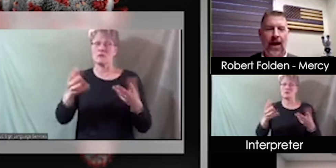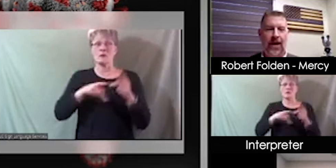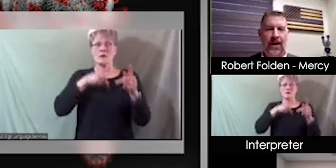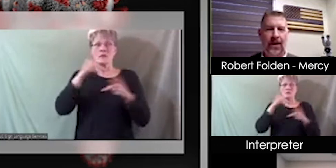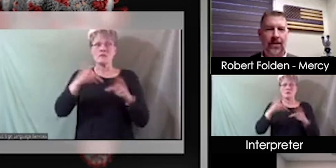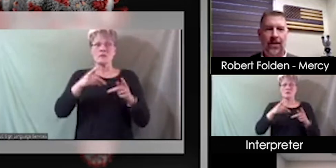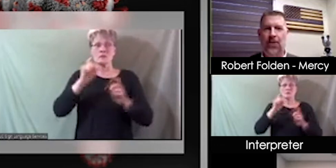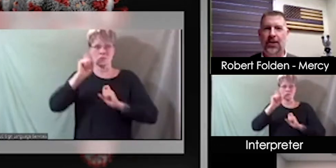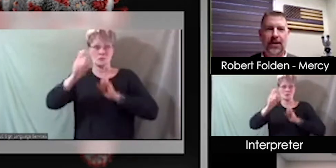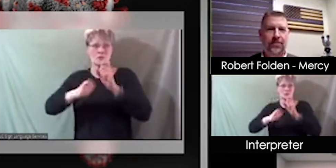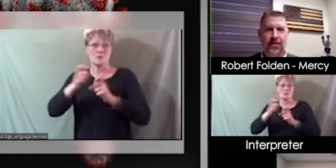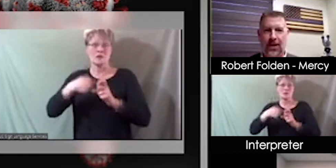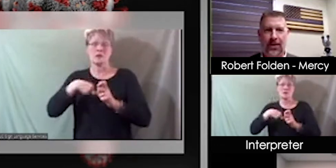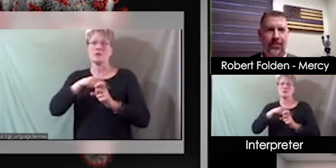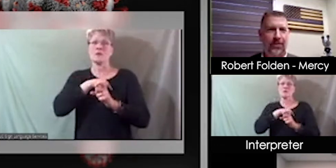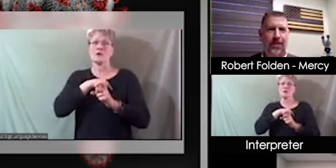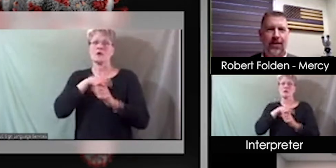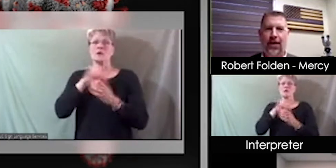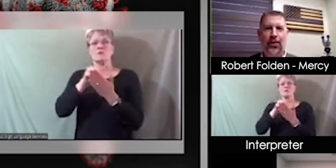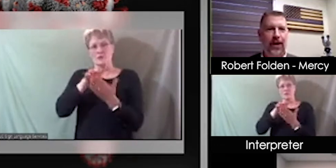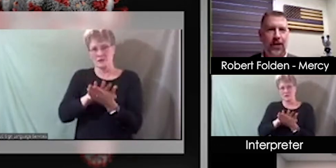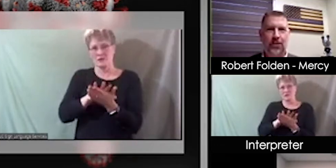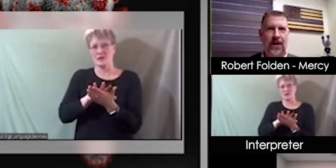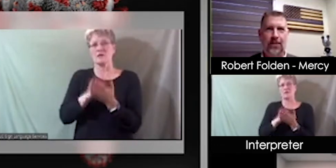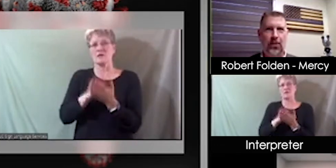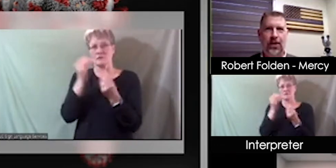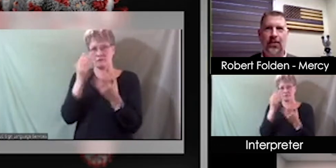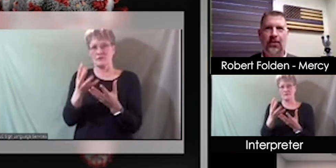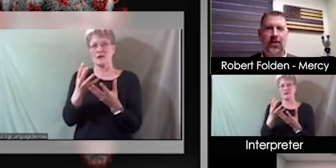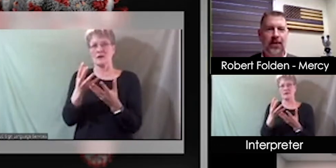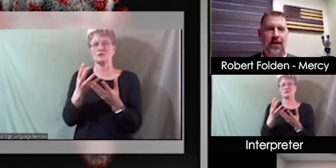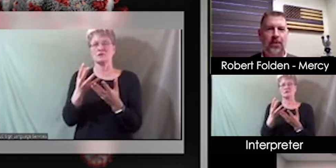we're tracking not only not only from a thank you standpoint, but from the